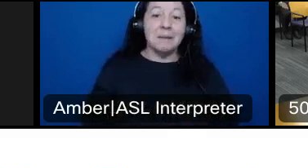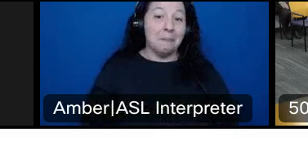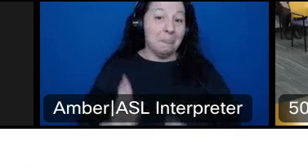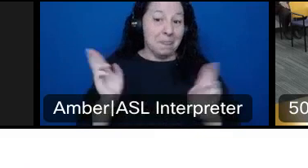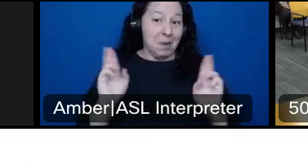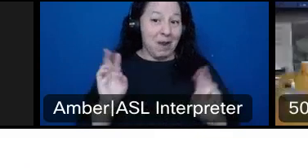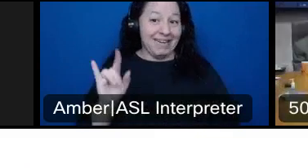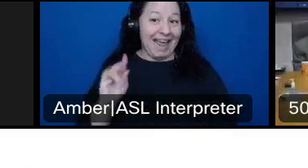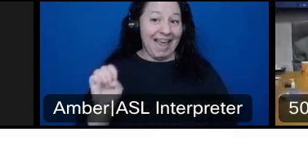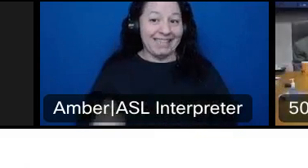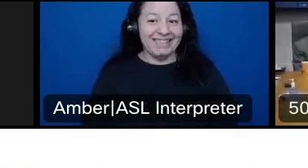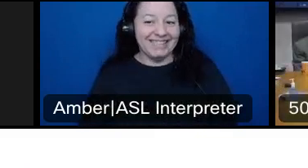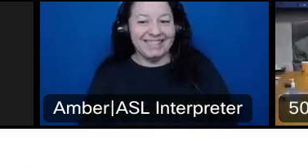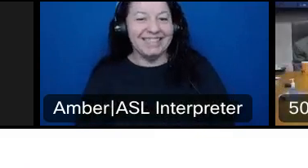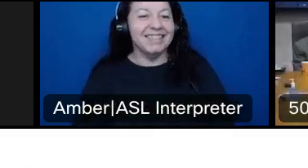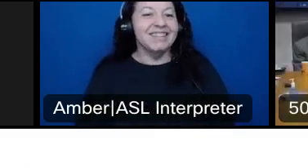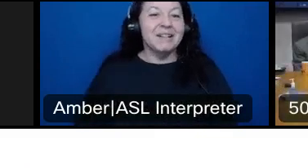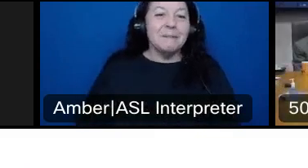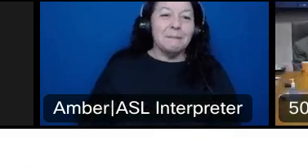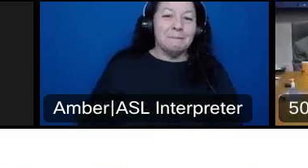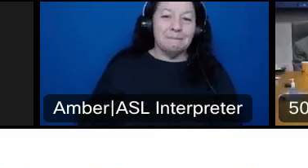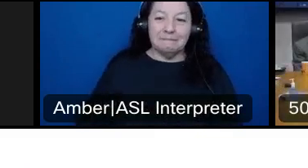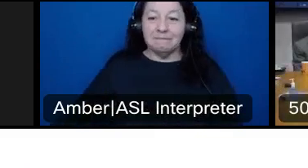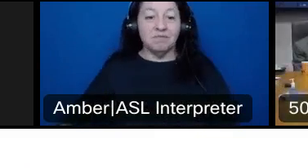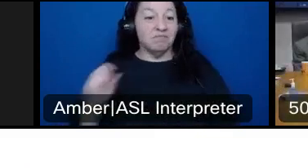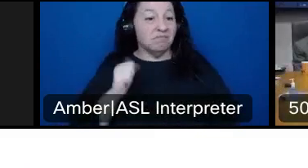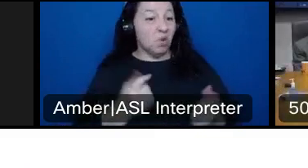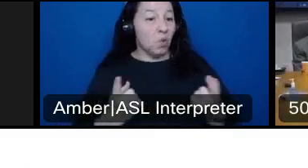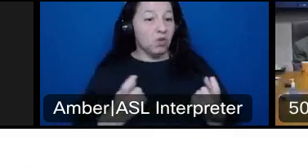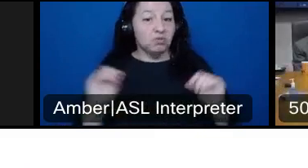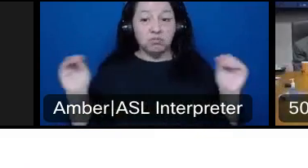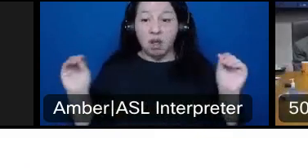Okay, here in London all in favor of the resolution, please say yes yes.